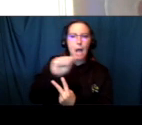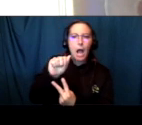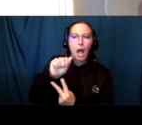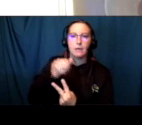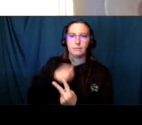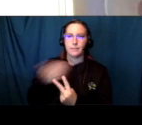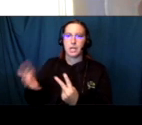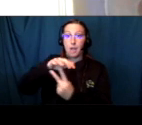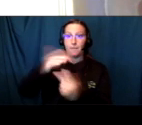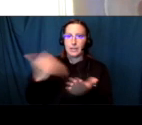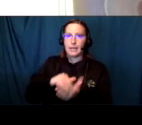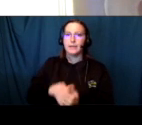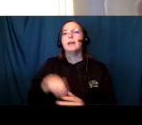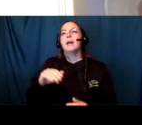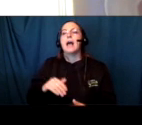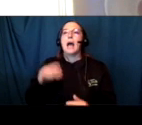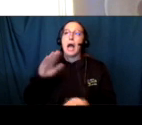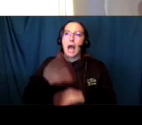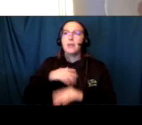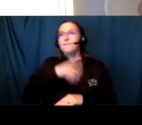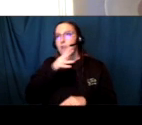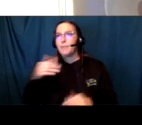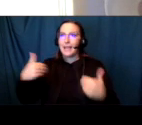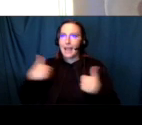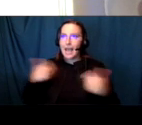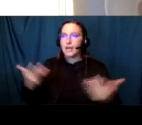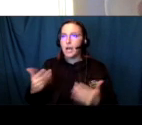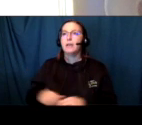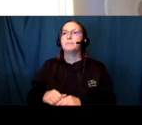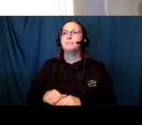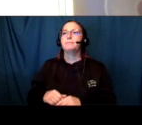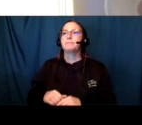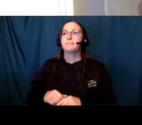And let him be very successful for a few before I build up my set size again.